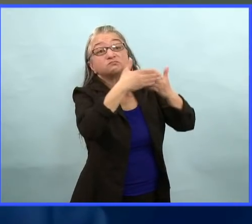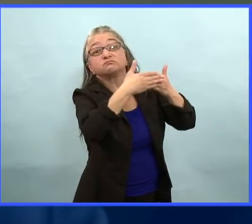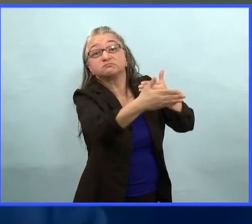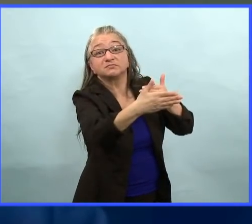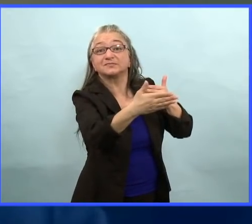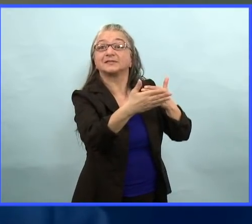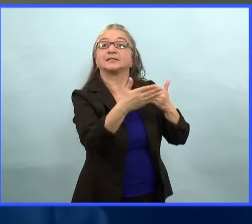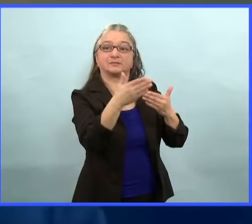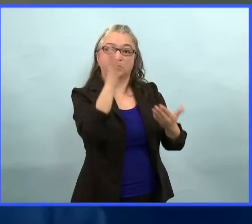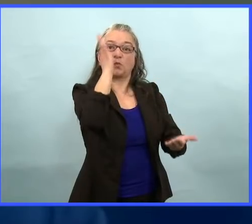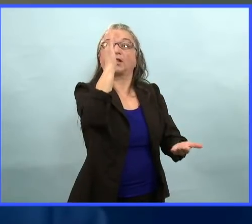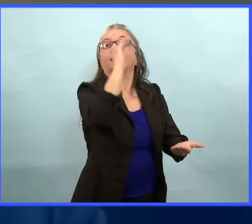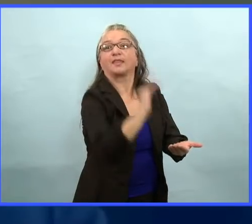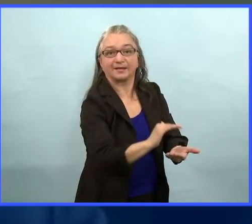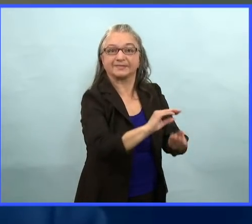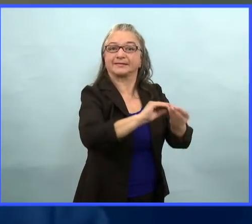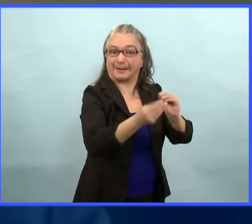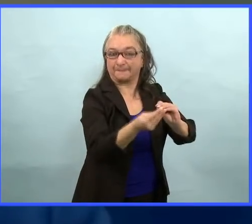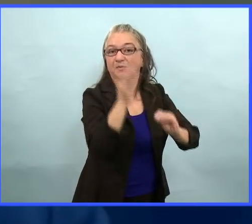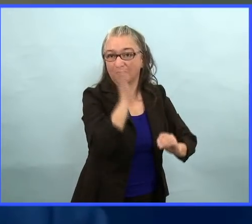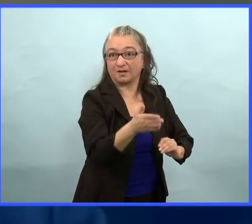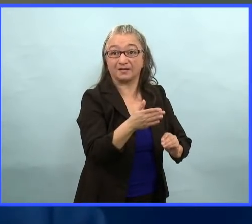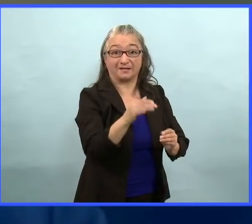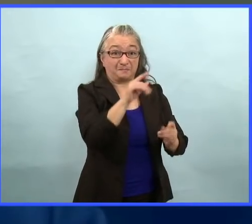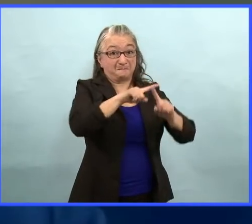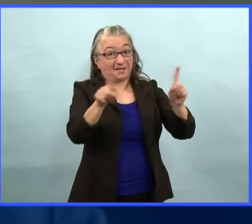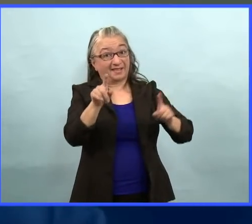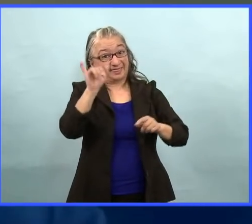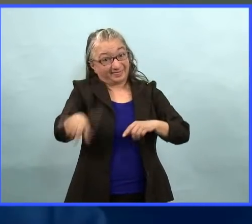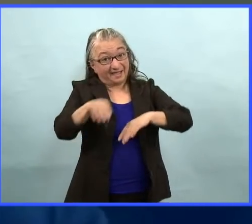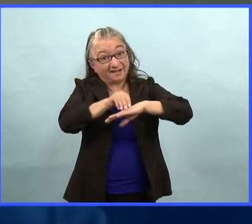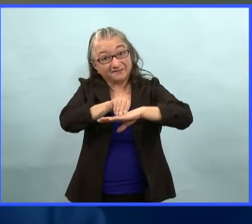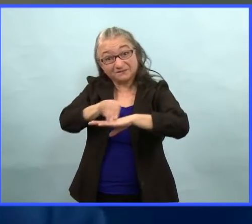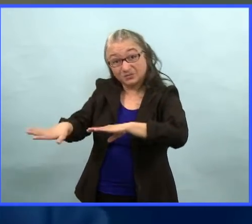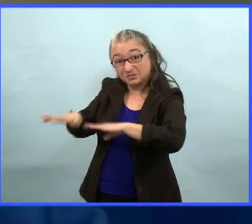care system operations because those people who are in for other reasons would be in for those